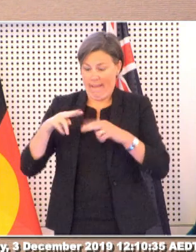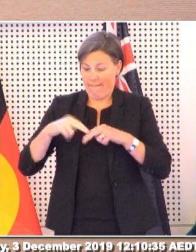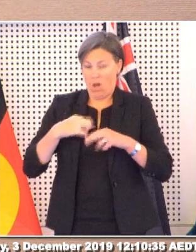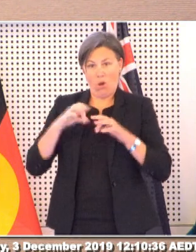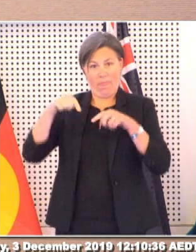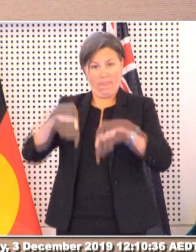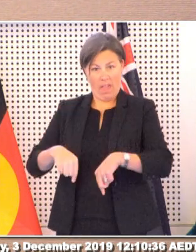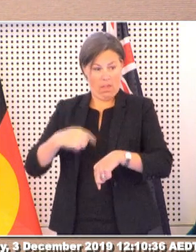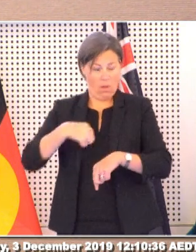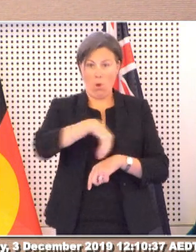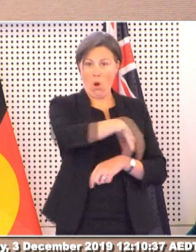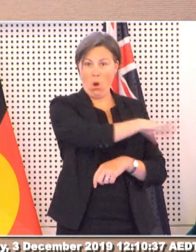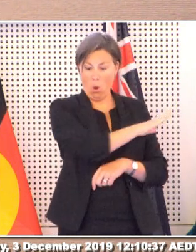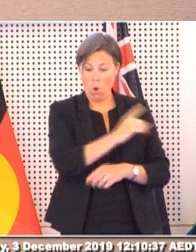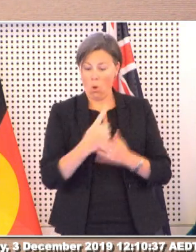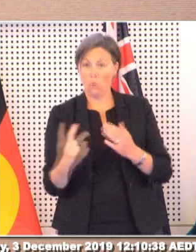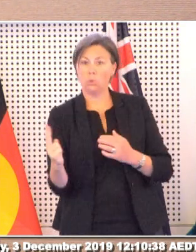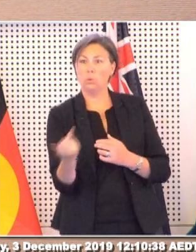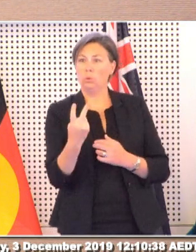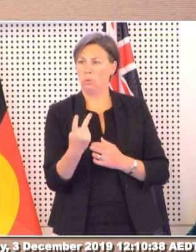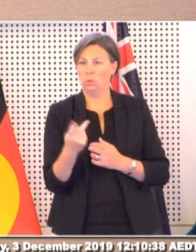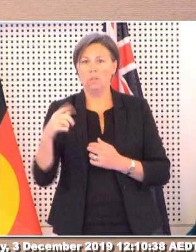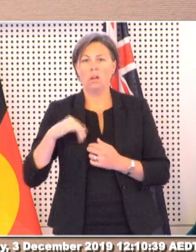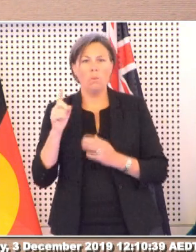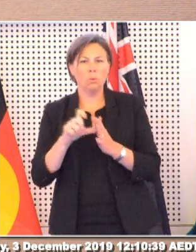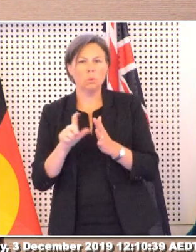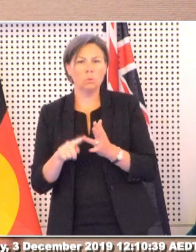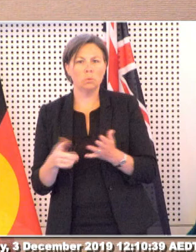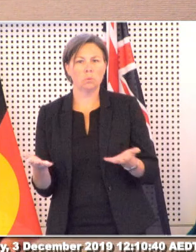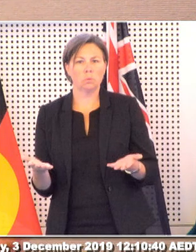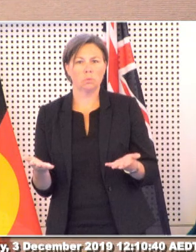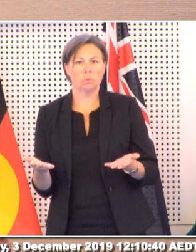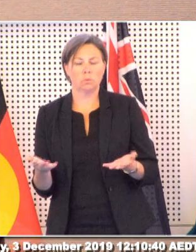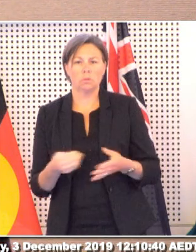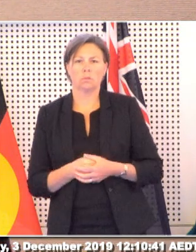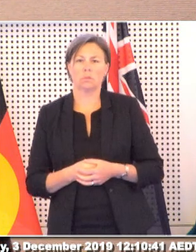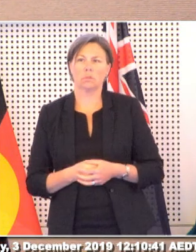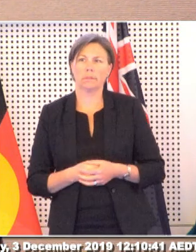when there was nobody there. So those sorts of, you know, those things that constitute a